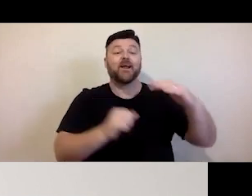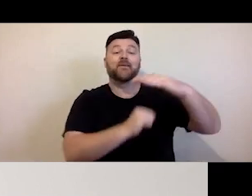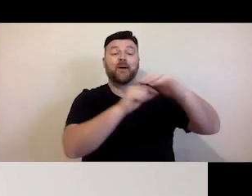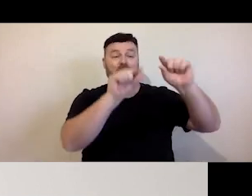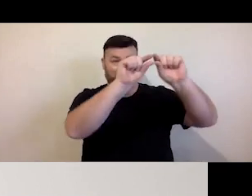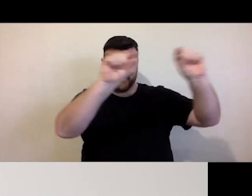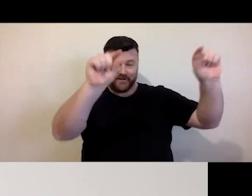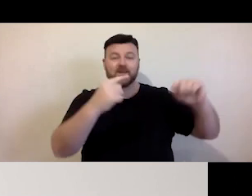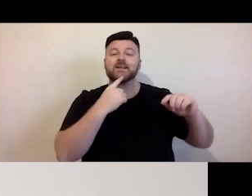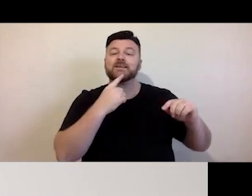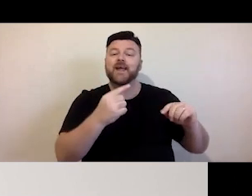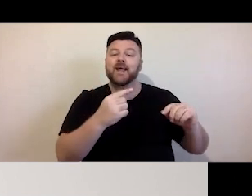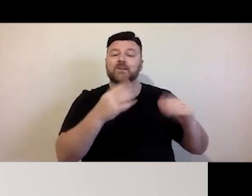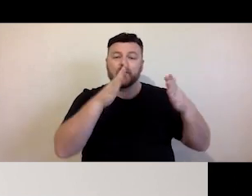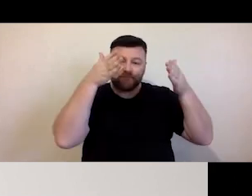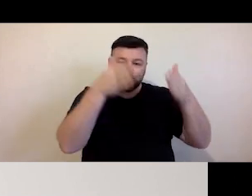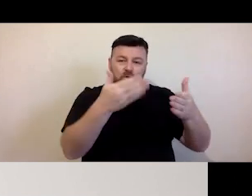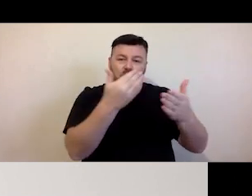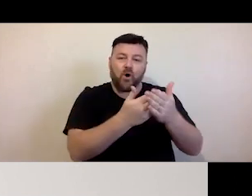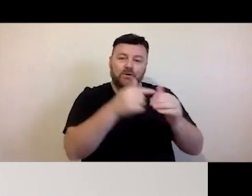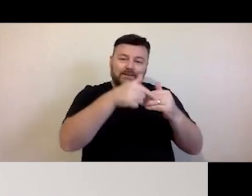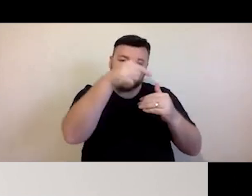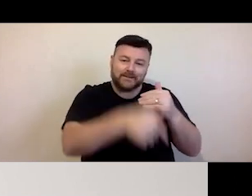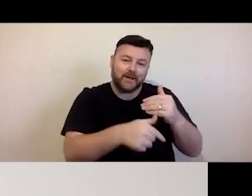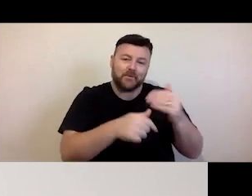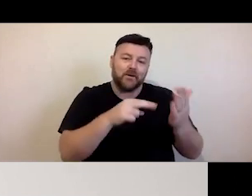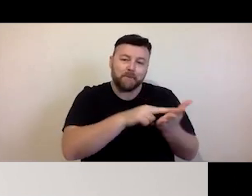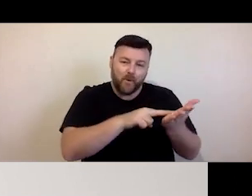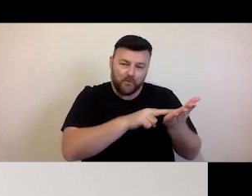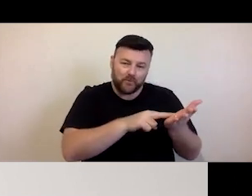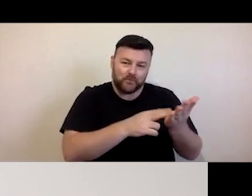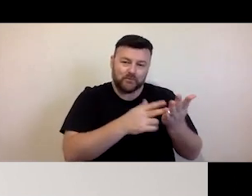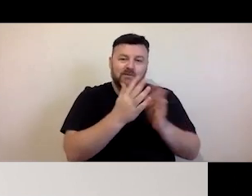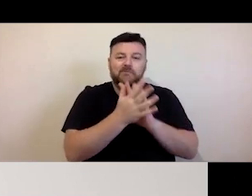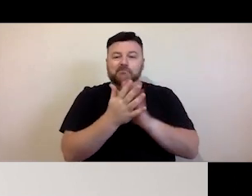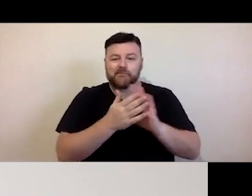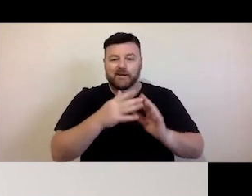says, "focus on deep purple space of deep cultural memory. " There's text